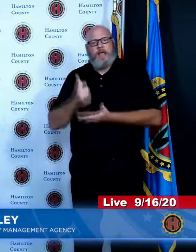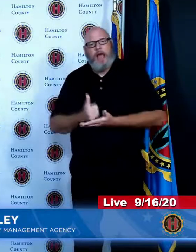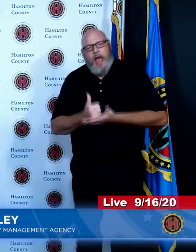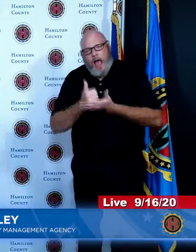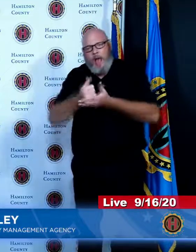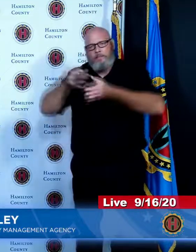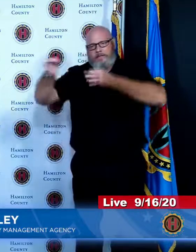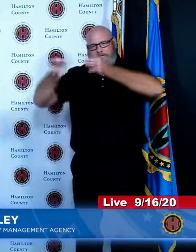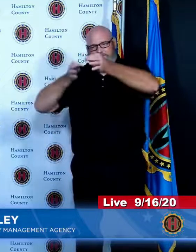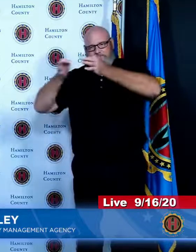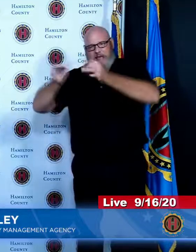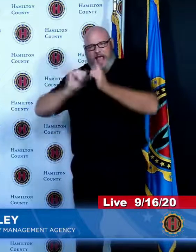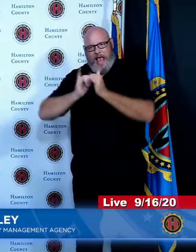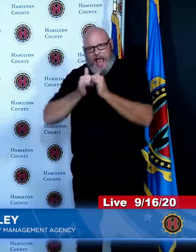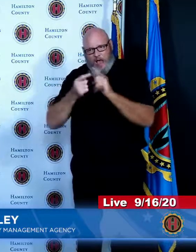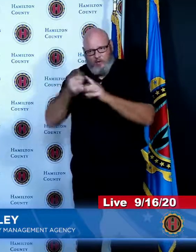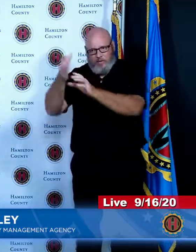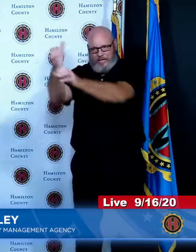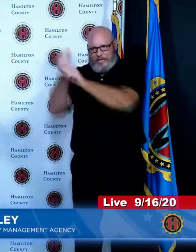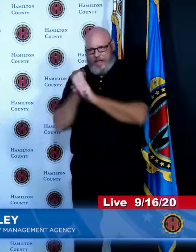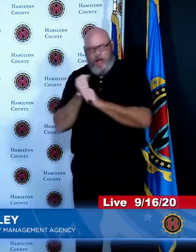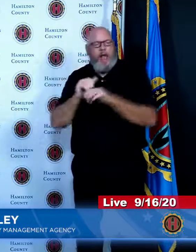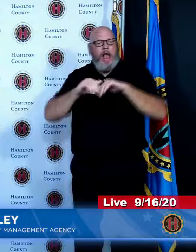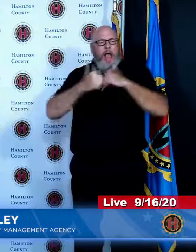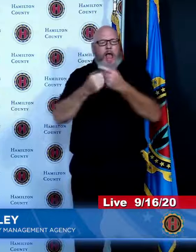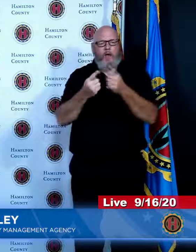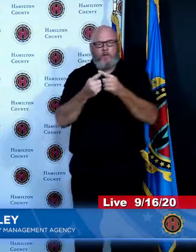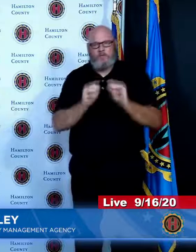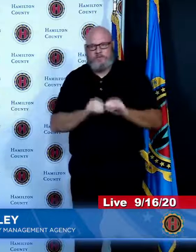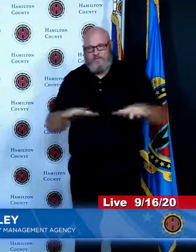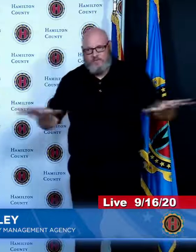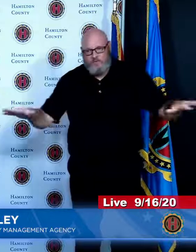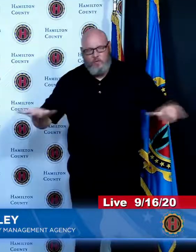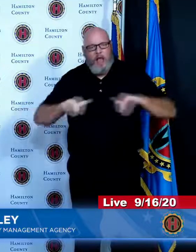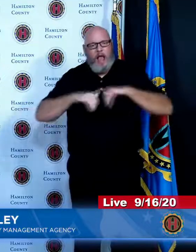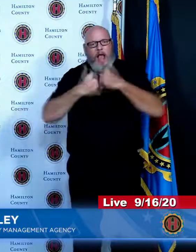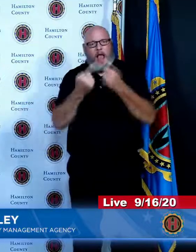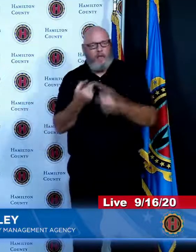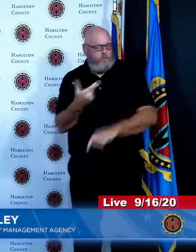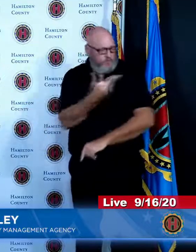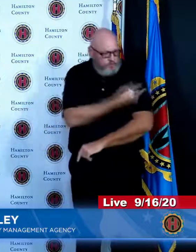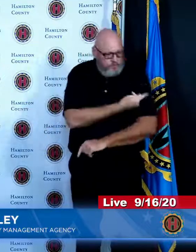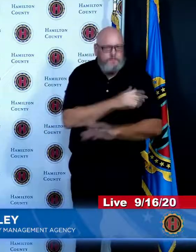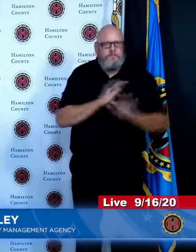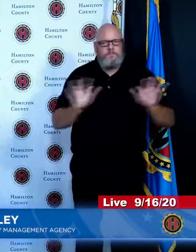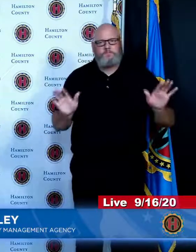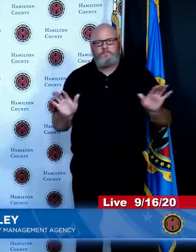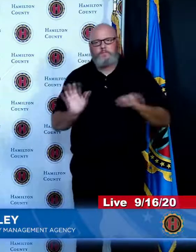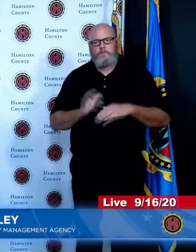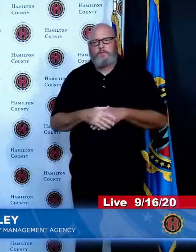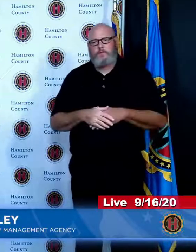acquire those logistics all the way down to putting vendors in our in our county purchasing system which seems